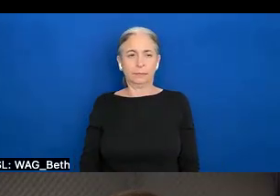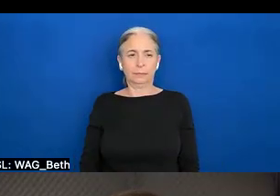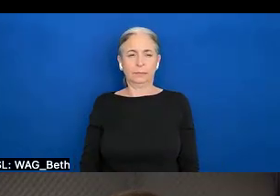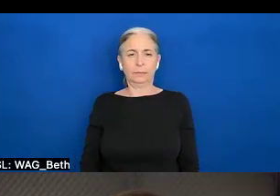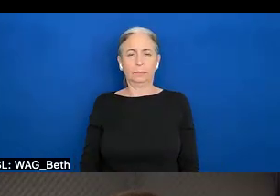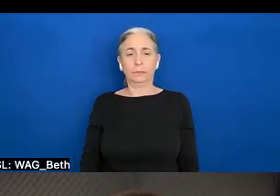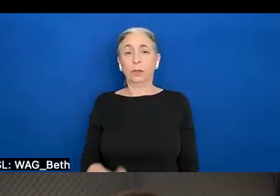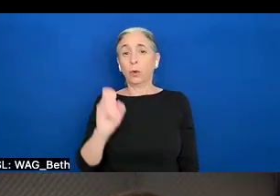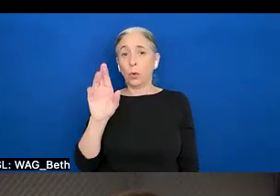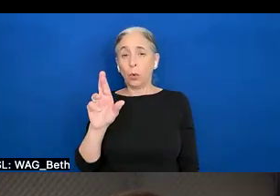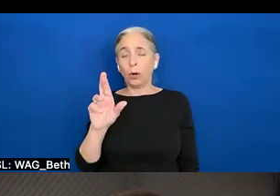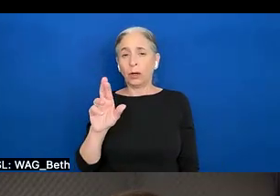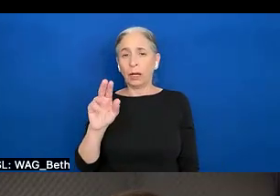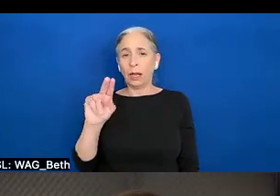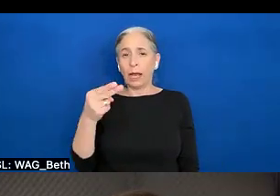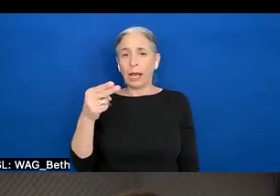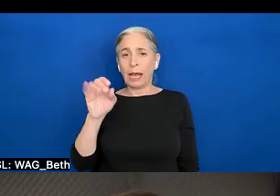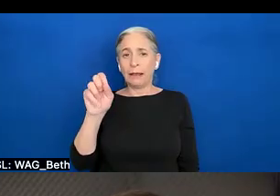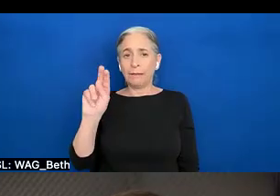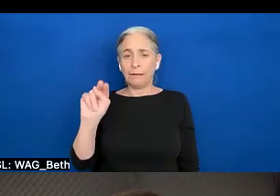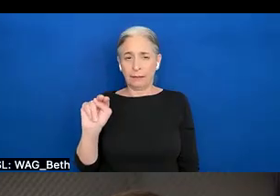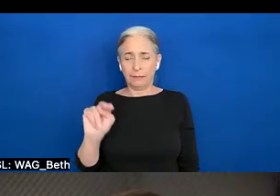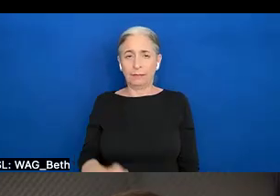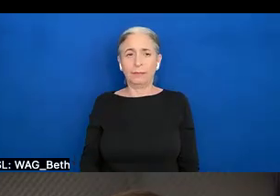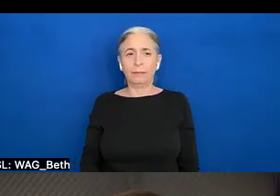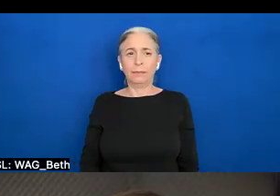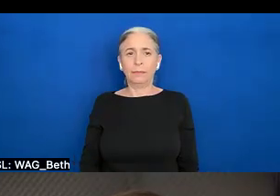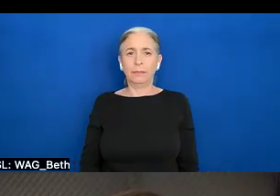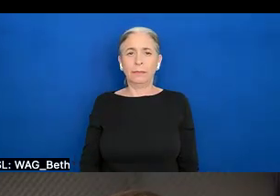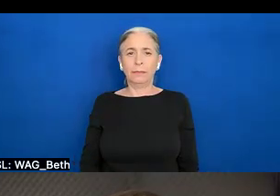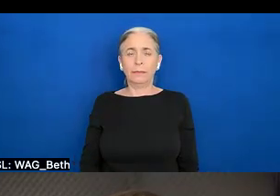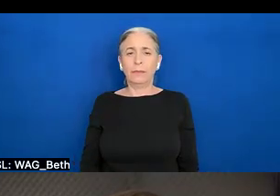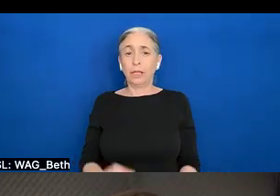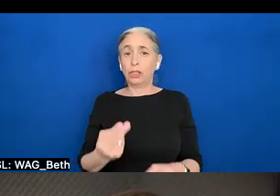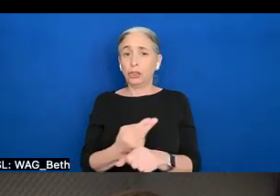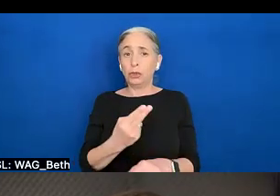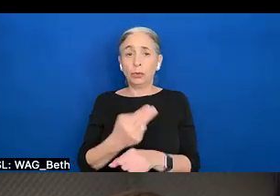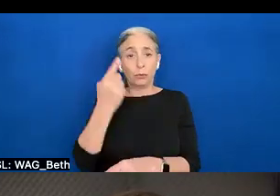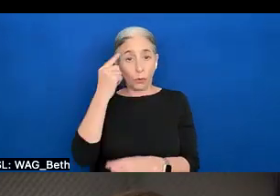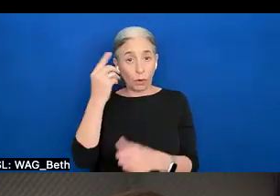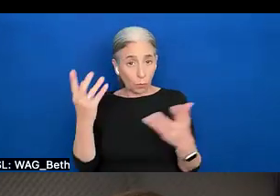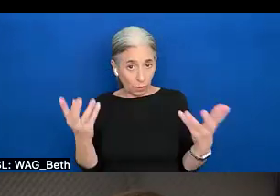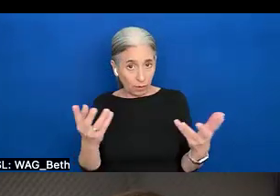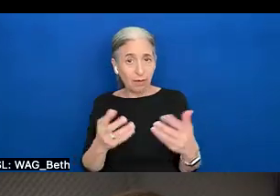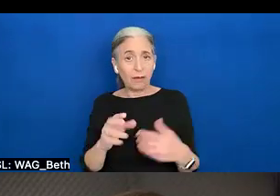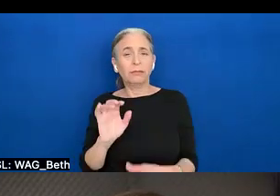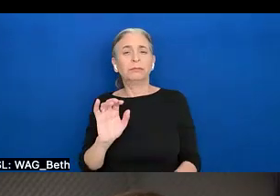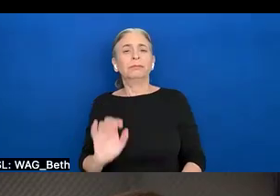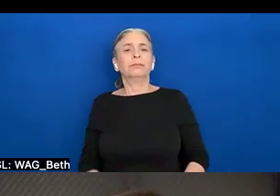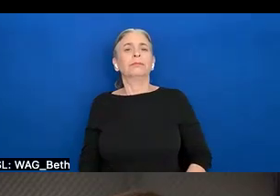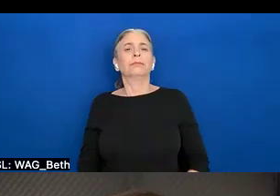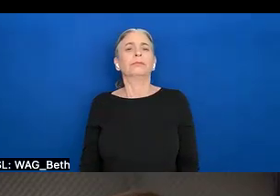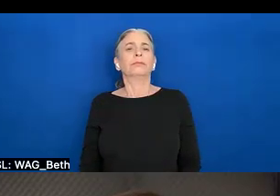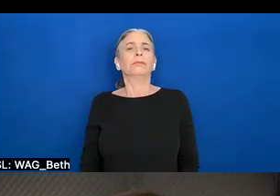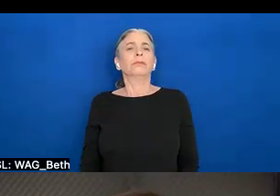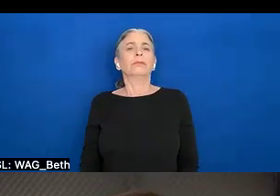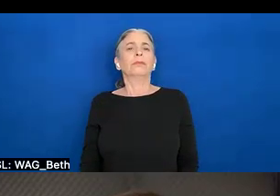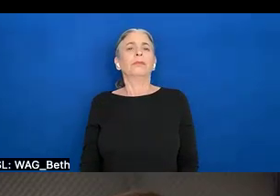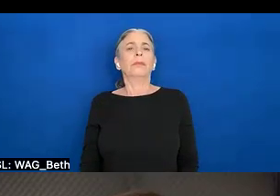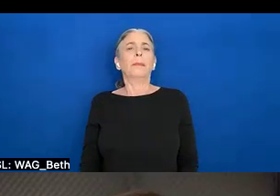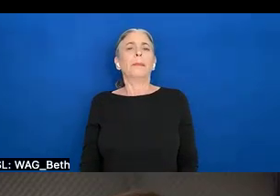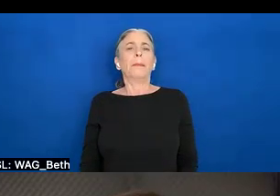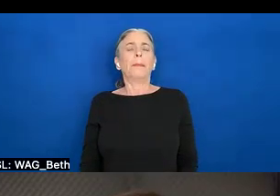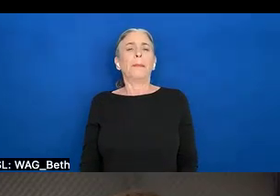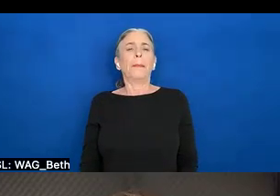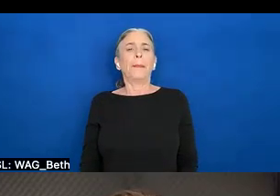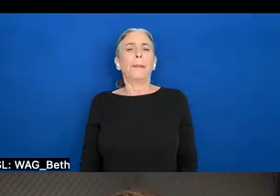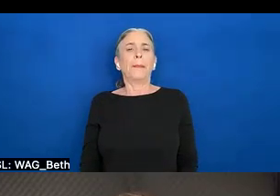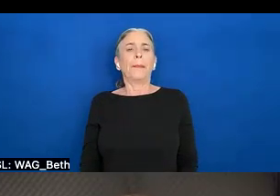Or hyphen that is used for . . .